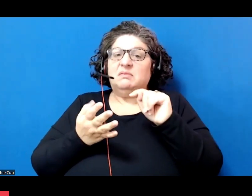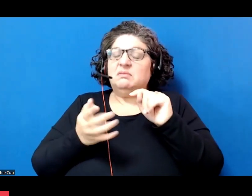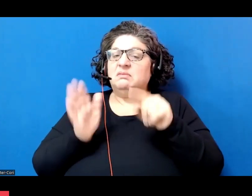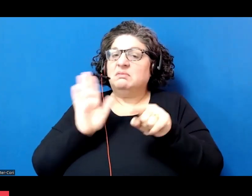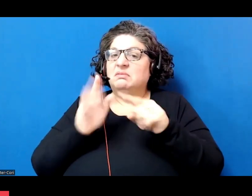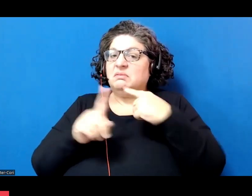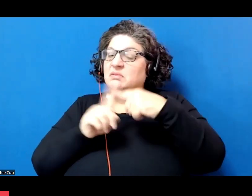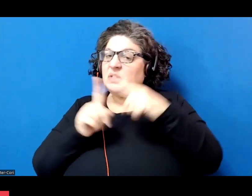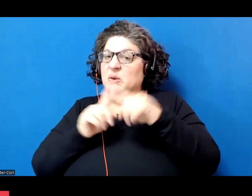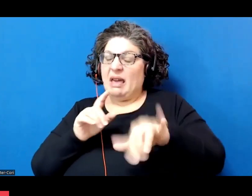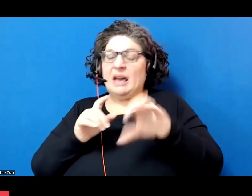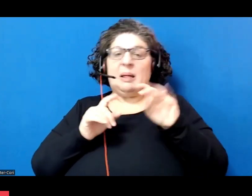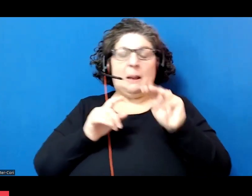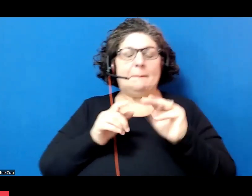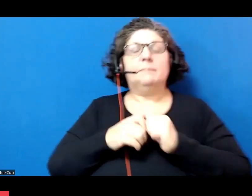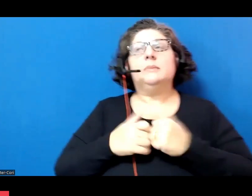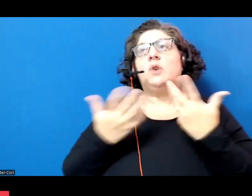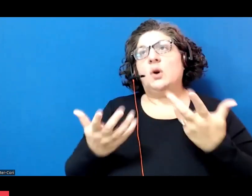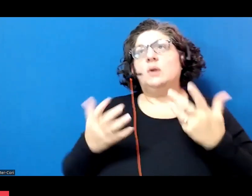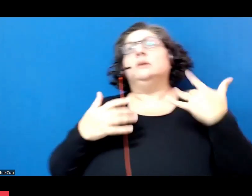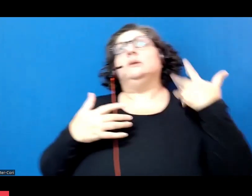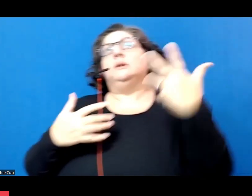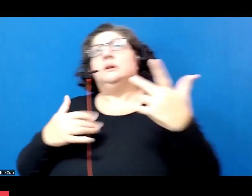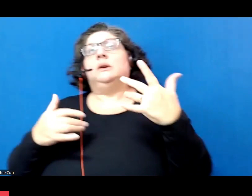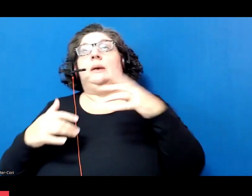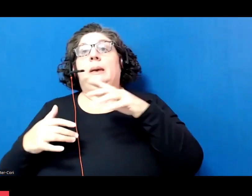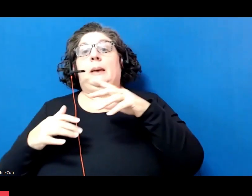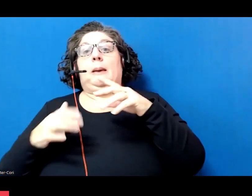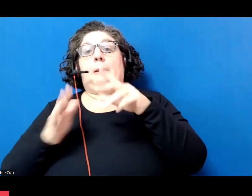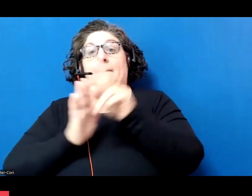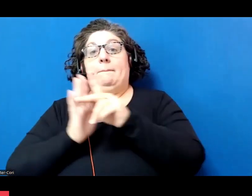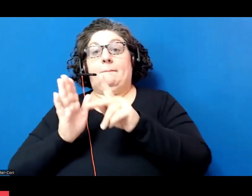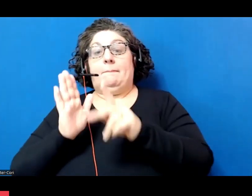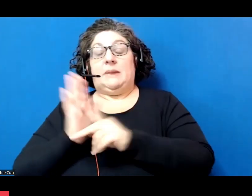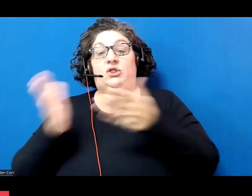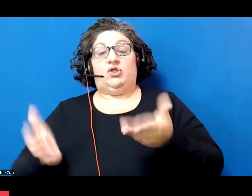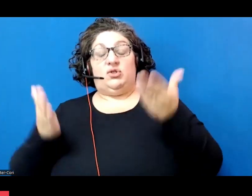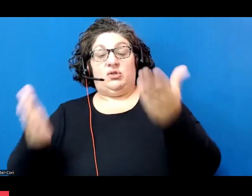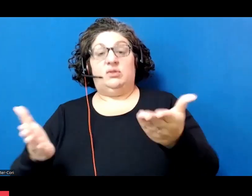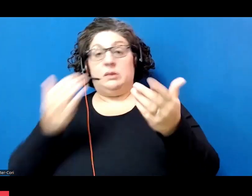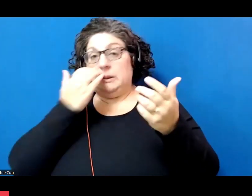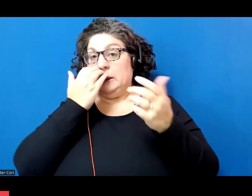following the denial of the stay, petitioners filed a traditional surpetition and that was